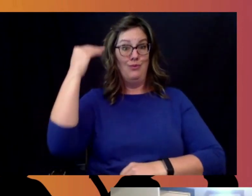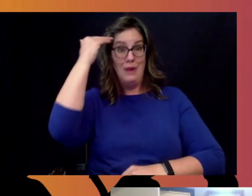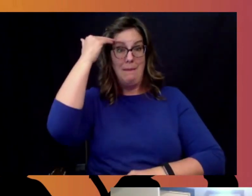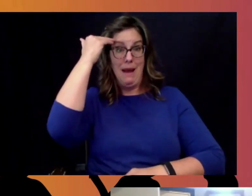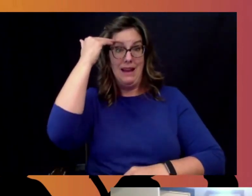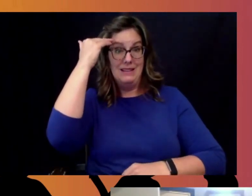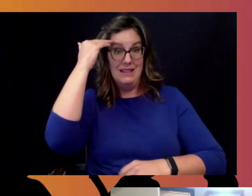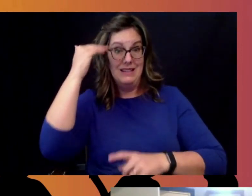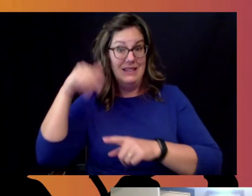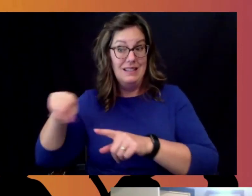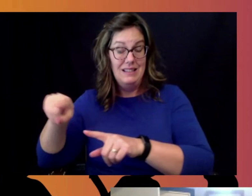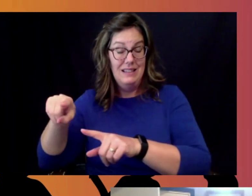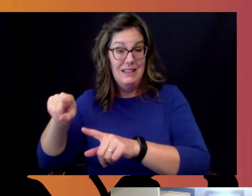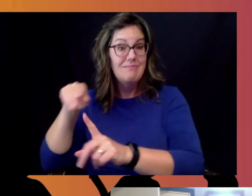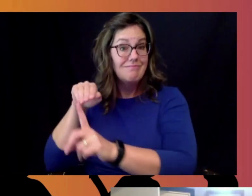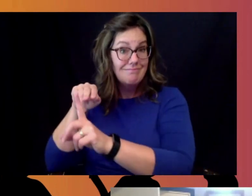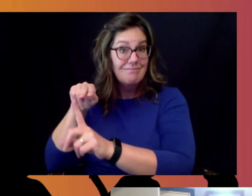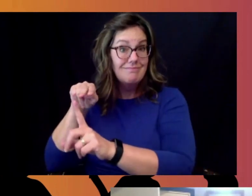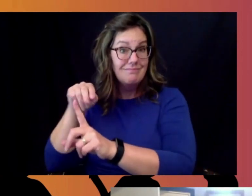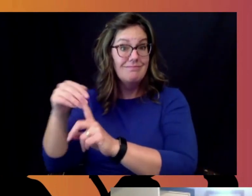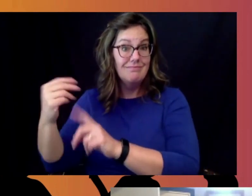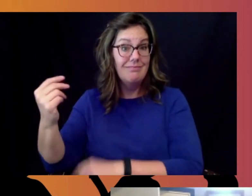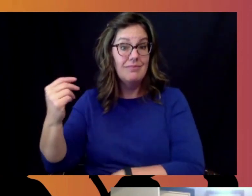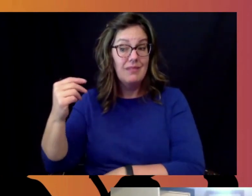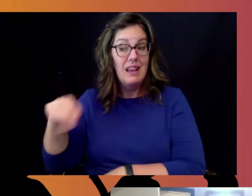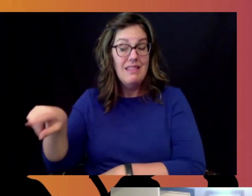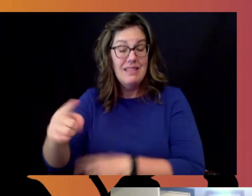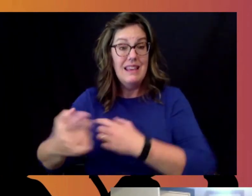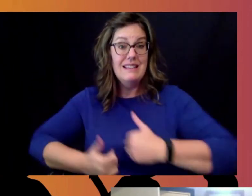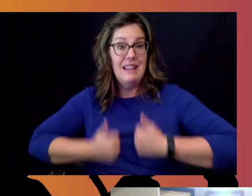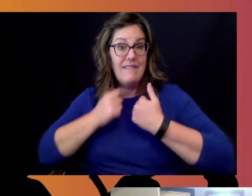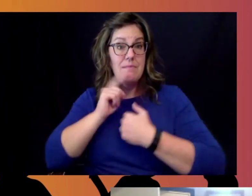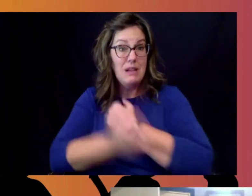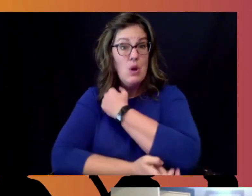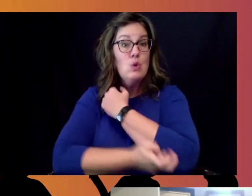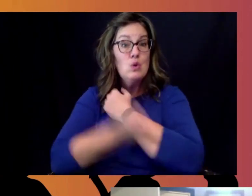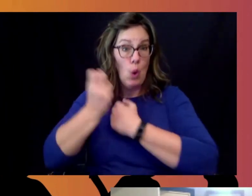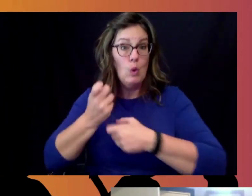had to be reminded of these lives that had been stolen and that was an idea that came from young